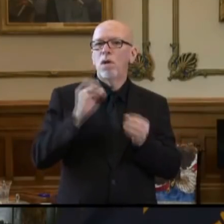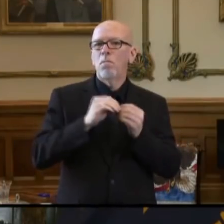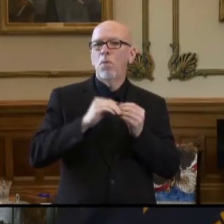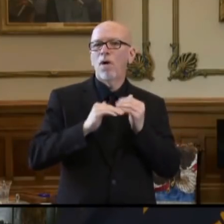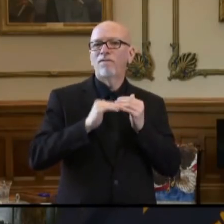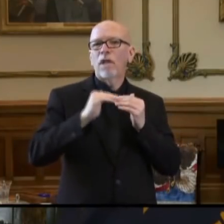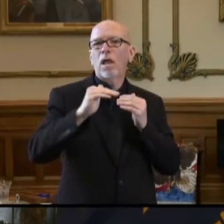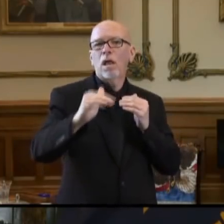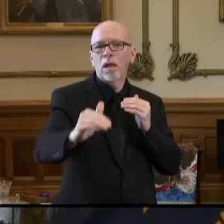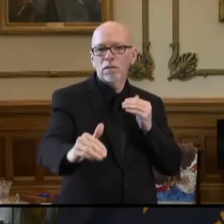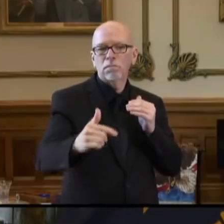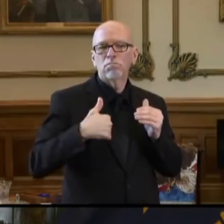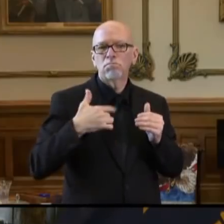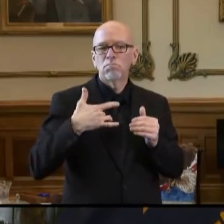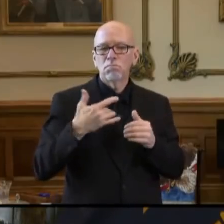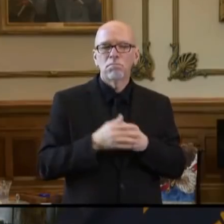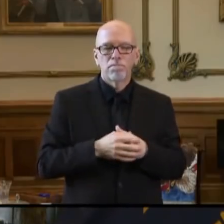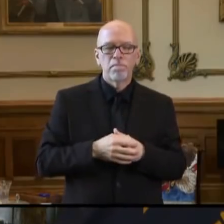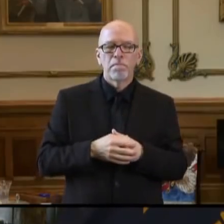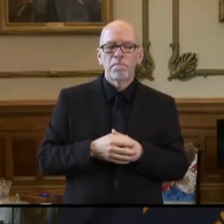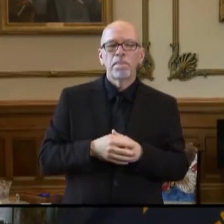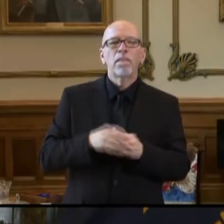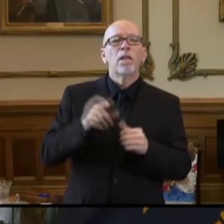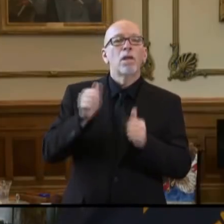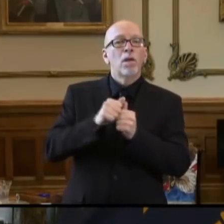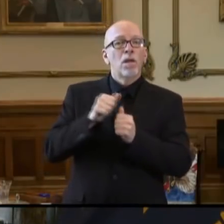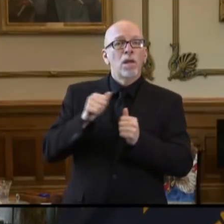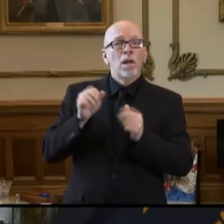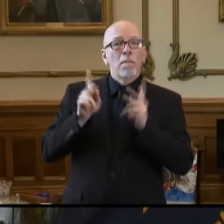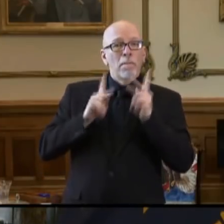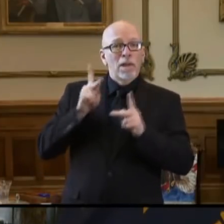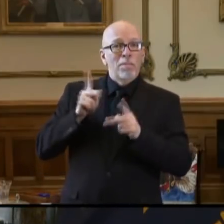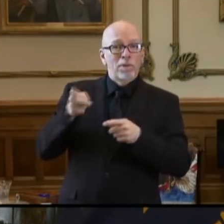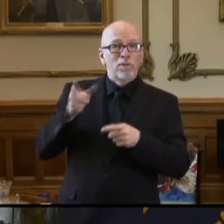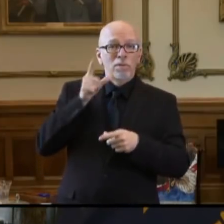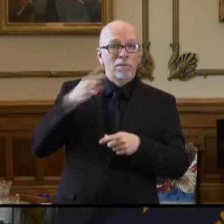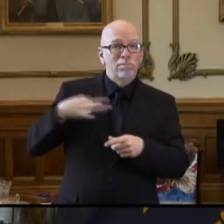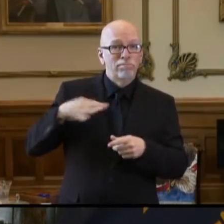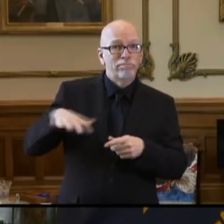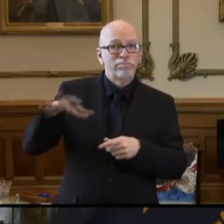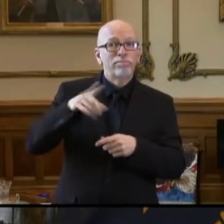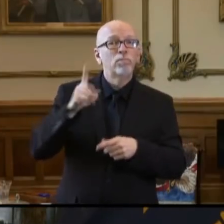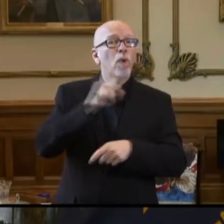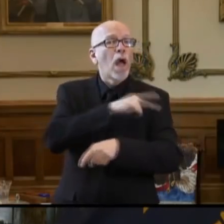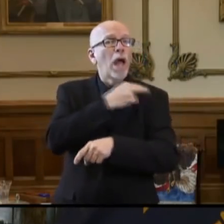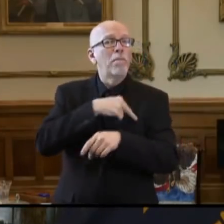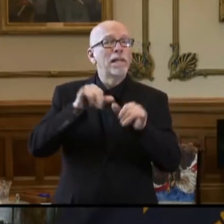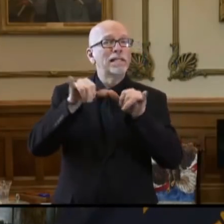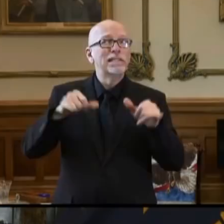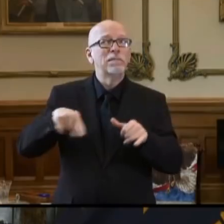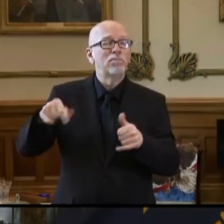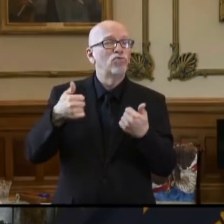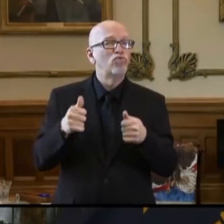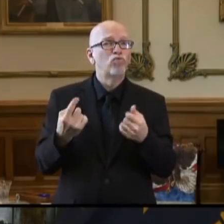FLATTEN TYPE SURGE AND THAT WOULD BE OVER A LONGER PERIOD OF TIME. IT COULD BE MORE PEAK BUT WE ARE REALLY FEELING THAT IT'S GOING TO BE MORE FLATTENED